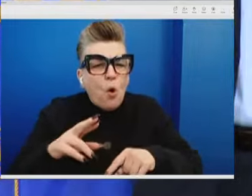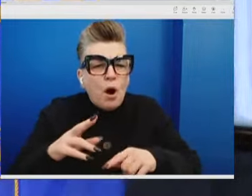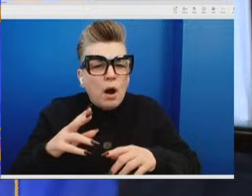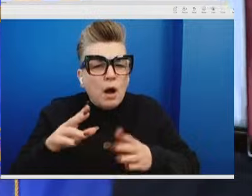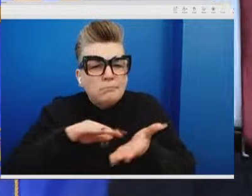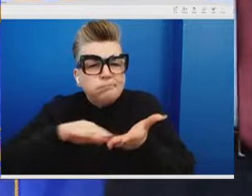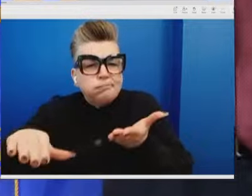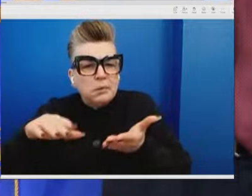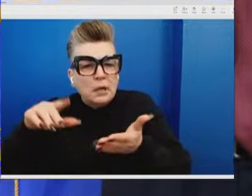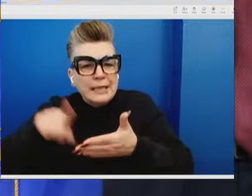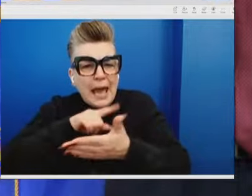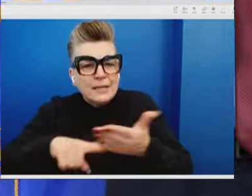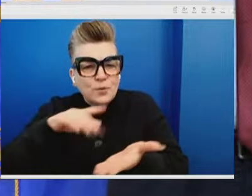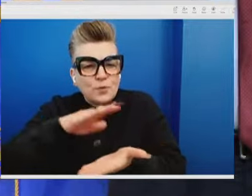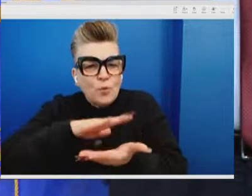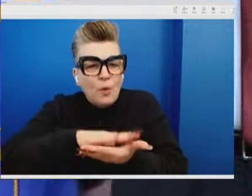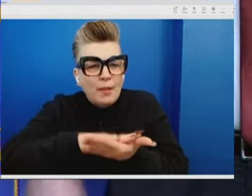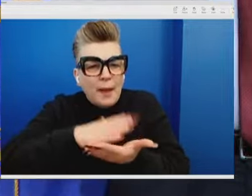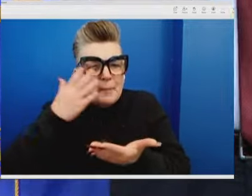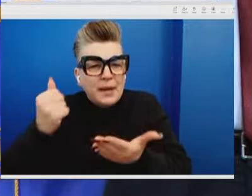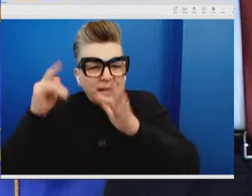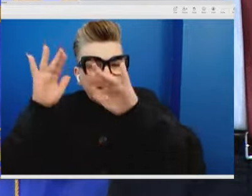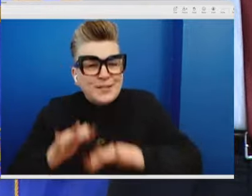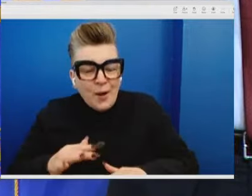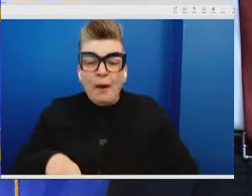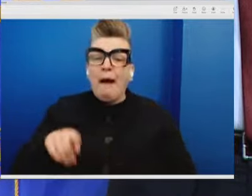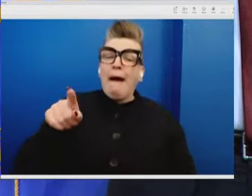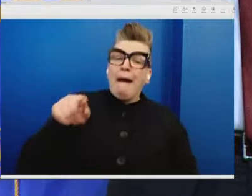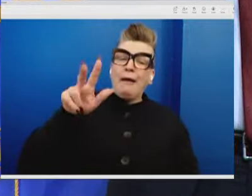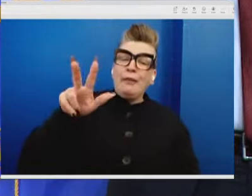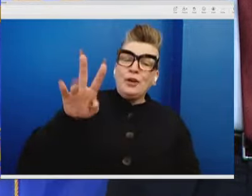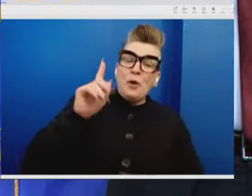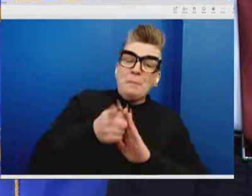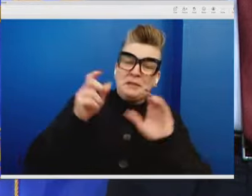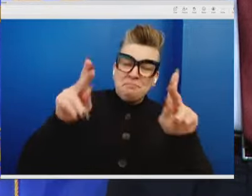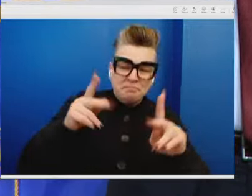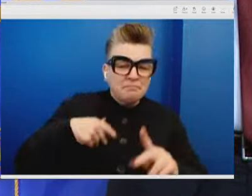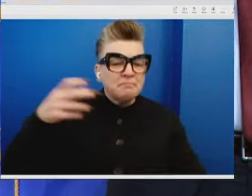Administrator Oz: Also want to bring in Amy Gleason for a second. She and Dr. Colon